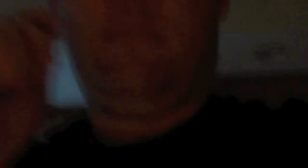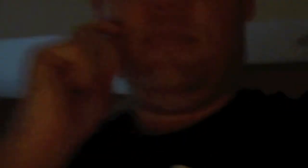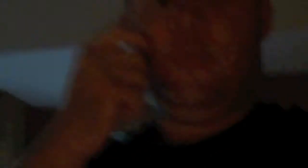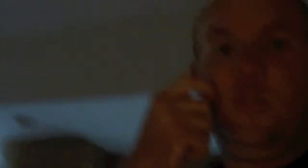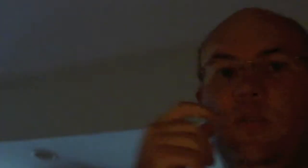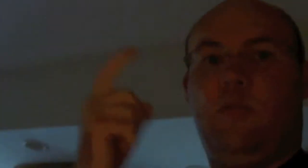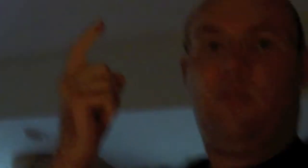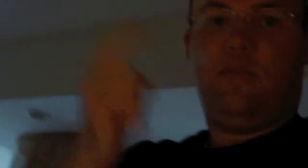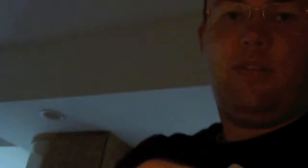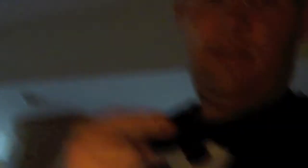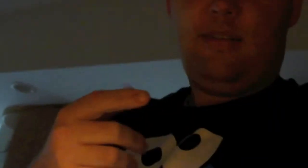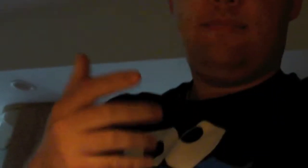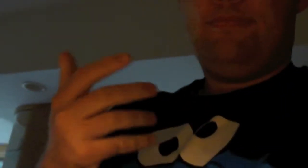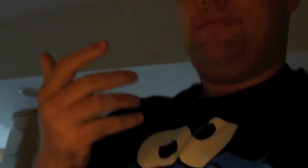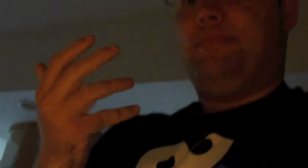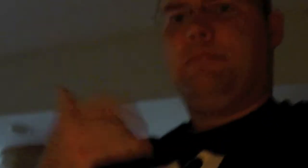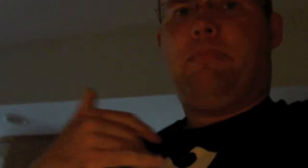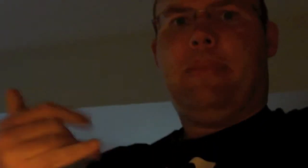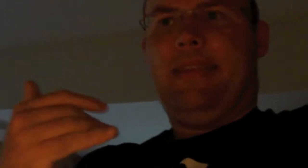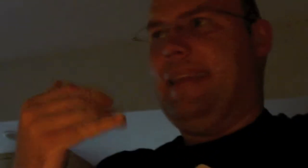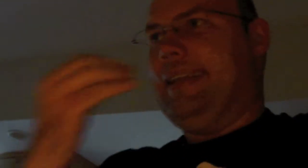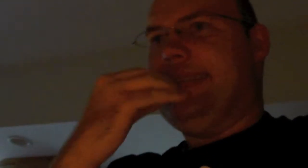It's pretty neat, right? It's time to eat!